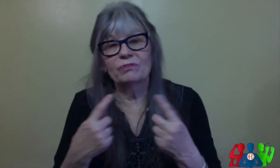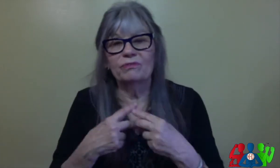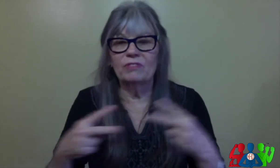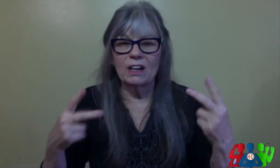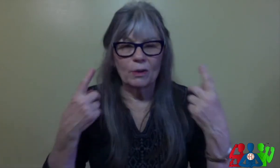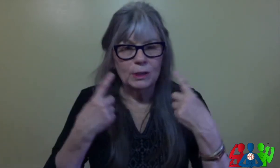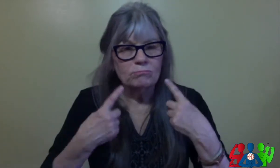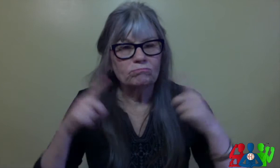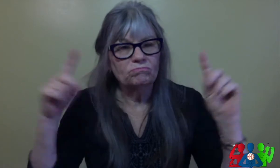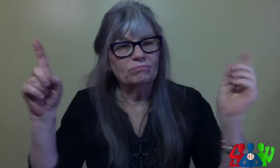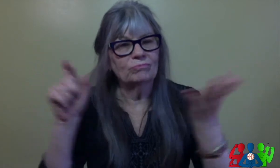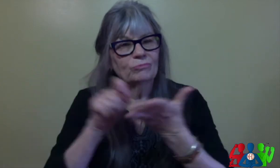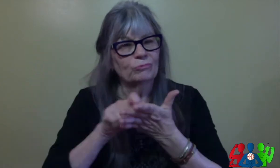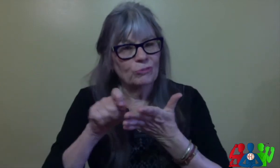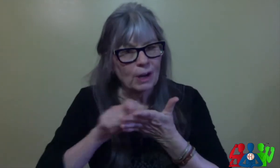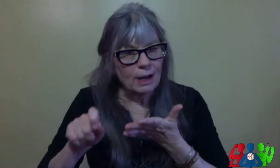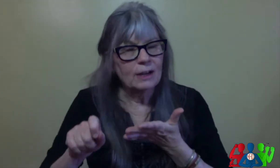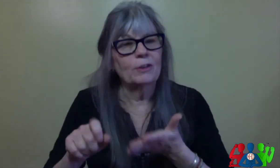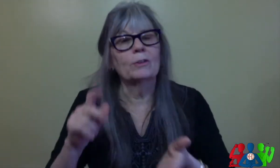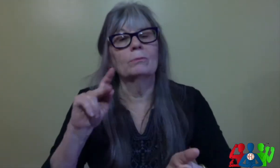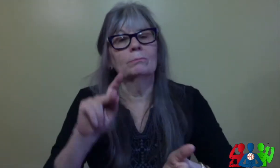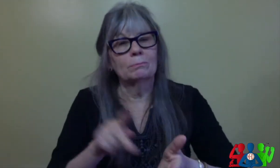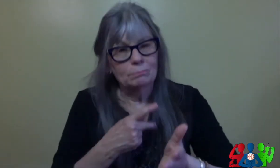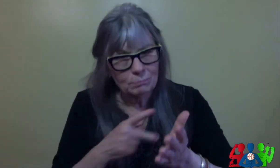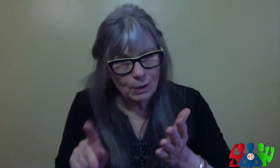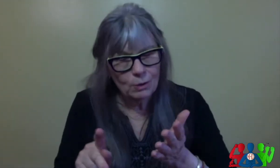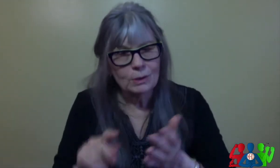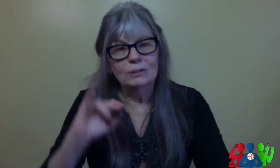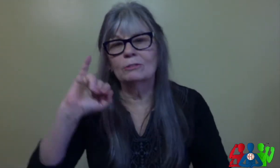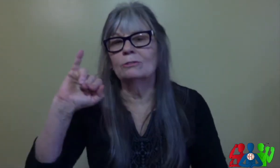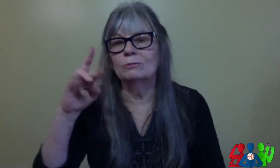married and took the last name of Searing and so she would alternate between Laura Searing,